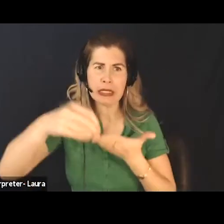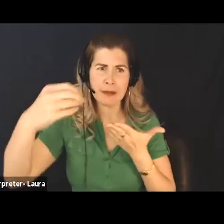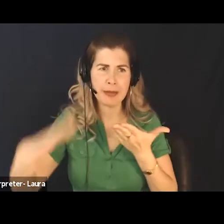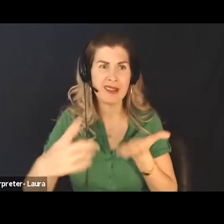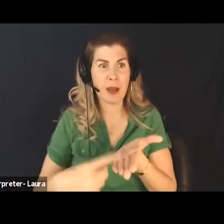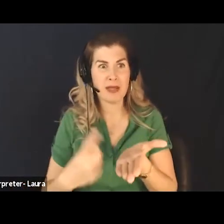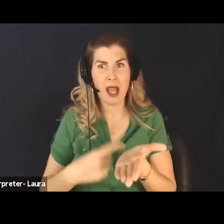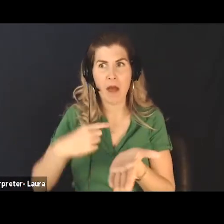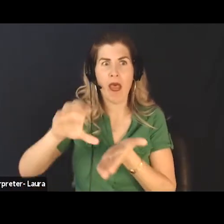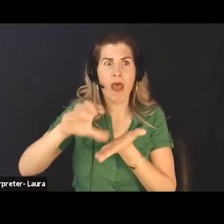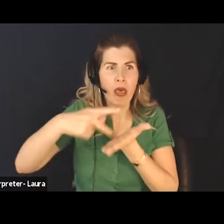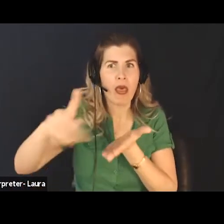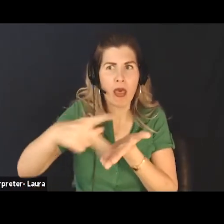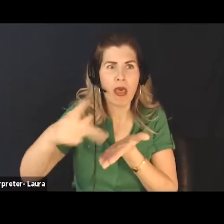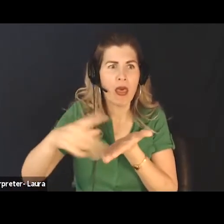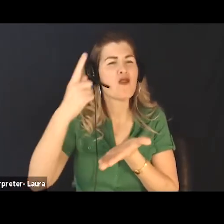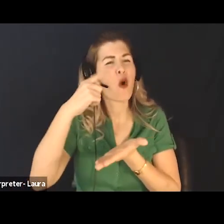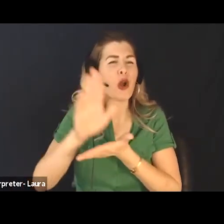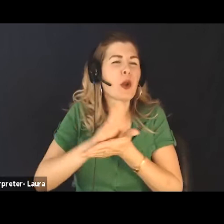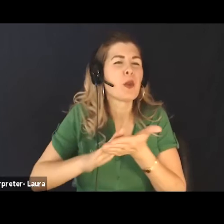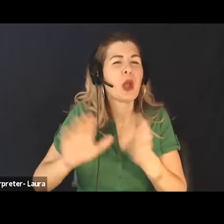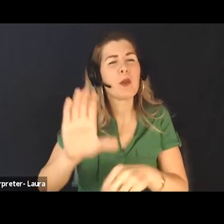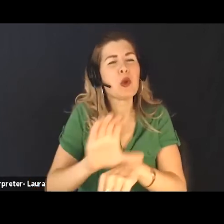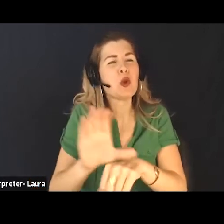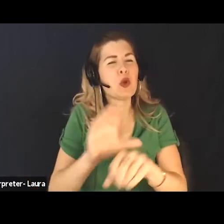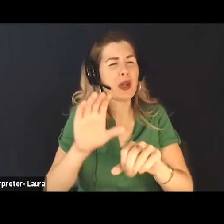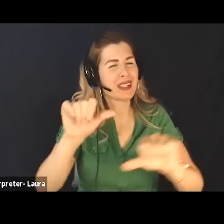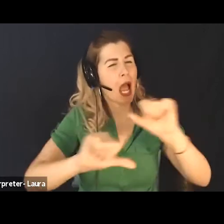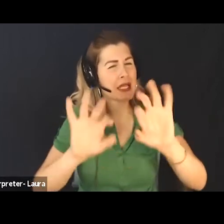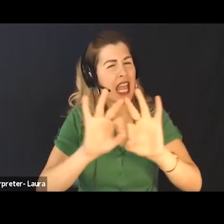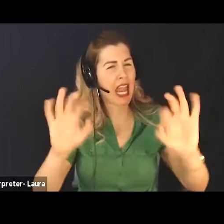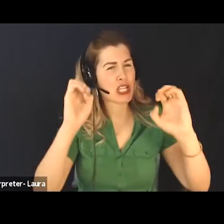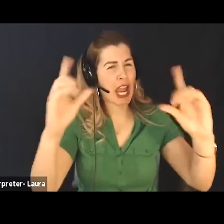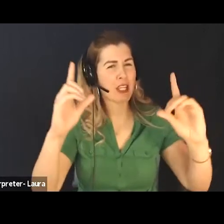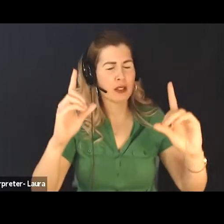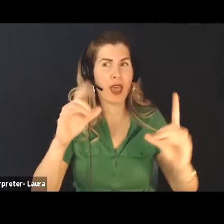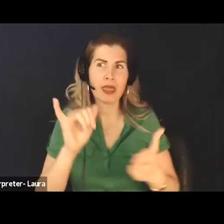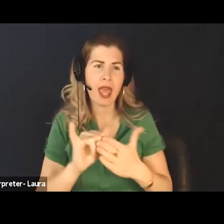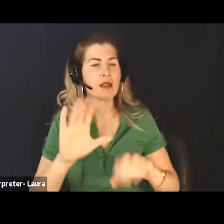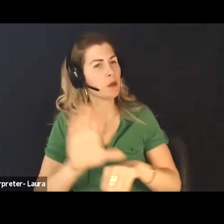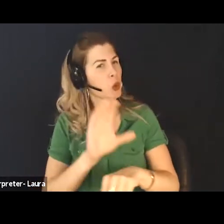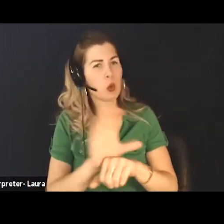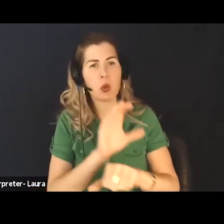acquire a computer science education. I think computer science education as an incredible investment of social welfare.